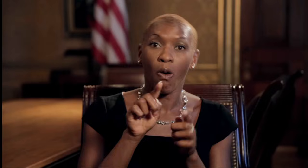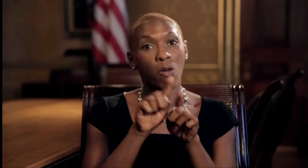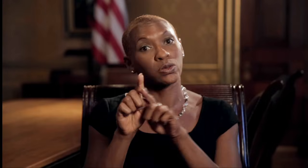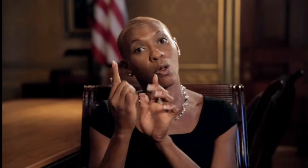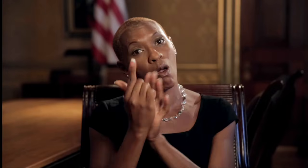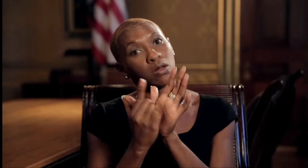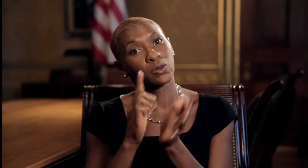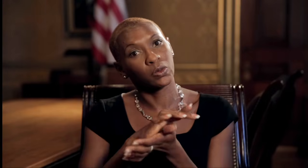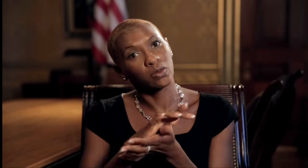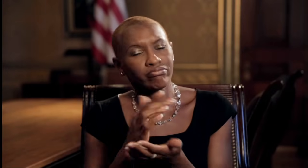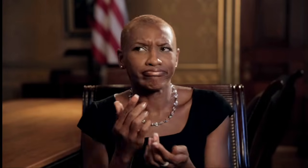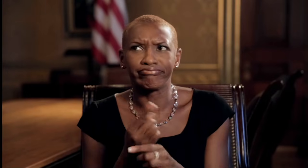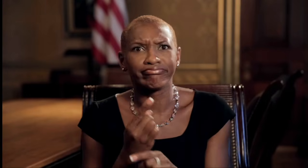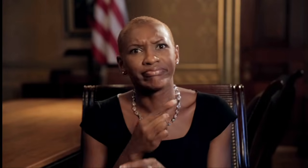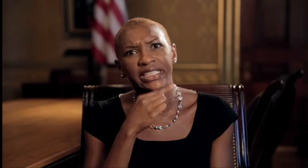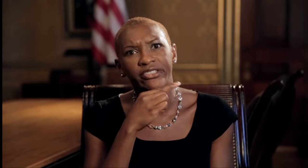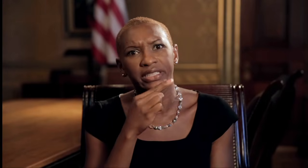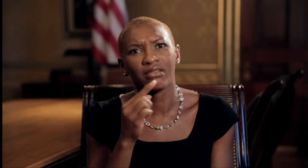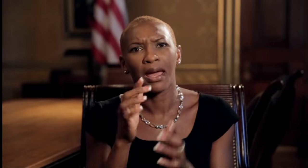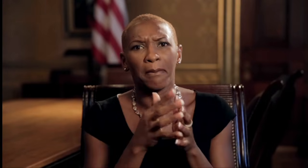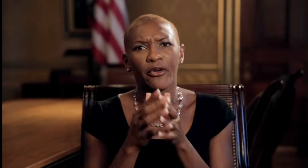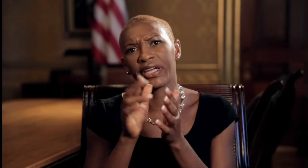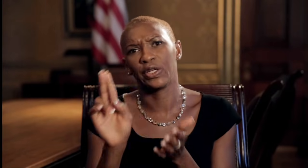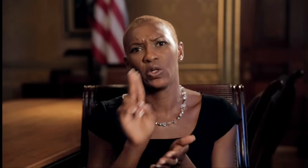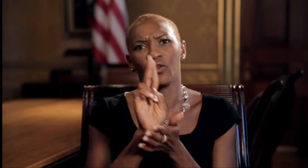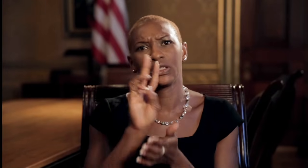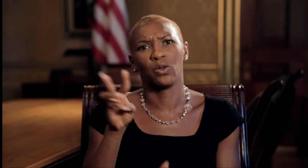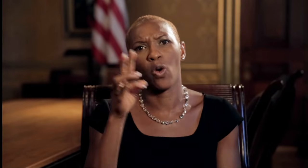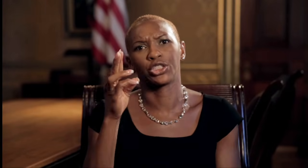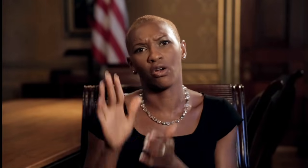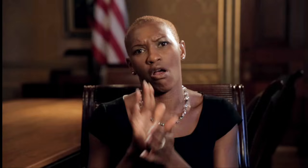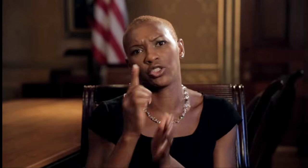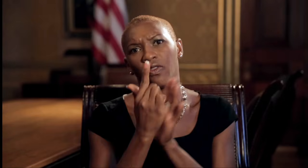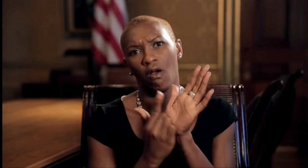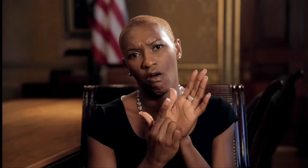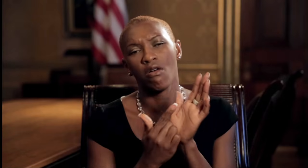I also went to a hearing law school, American University Washington College of Law.